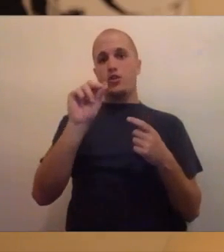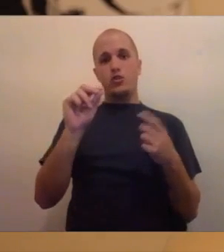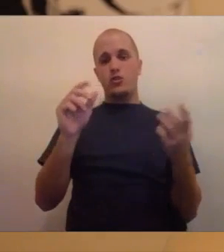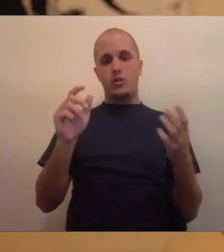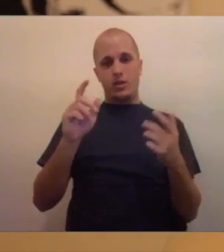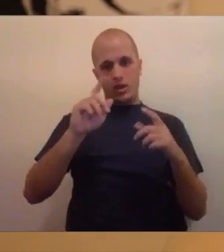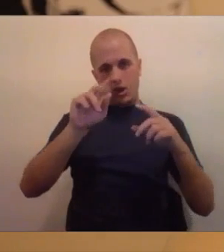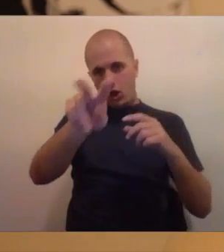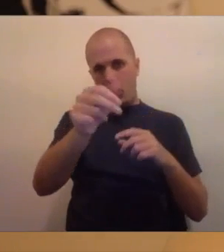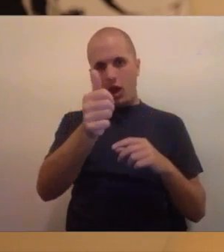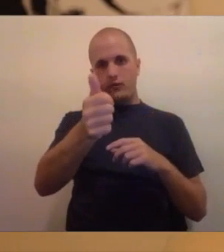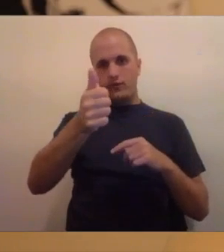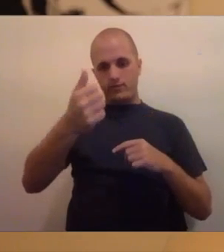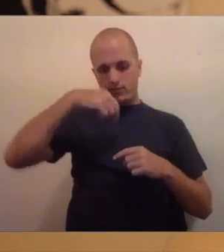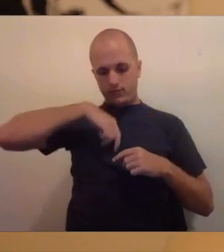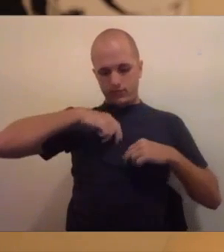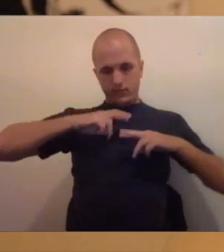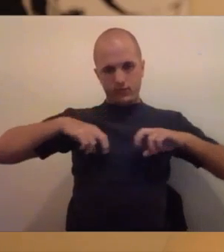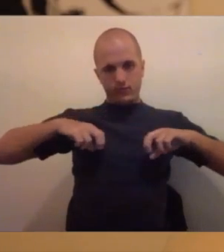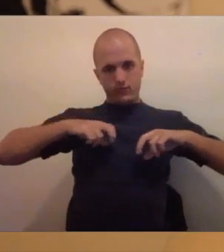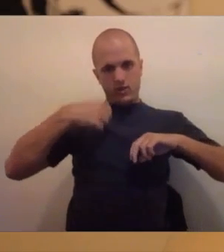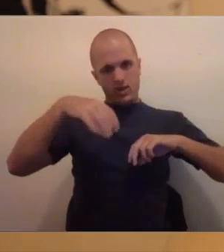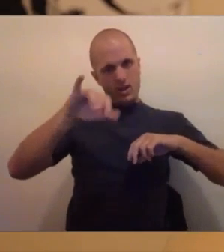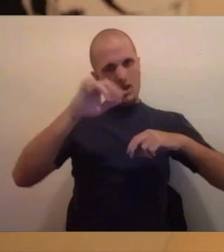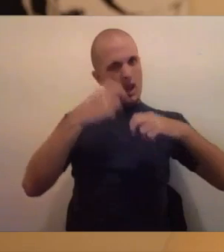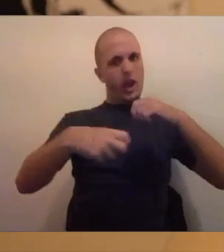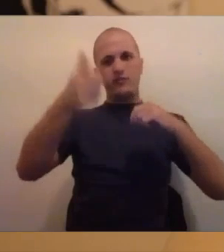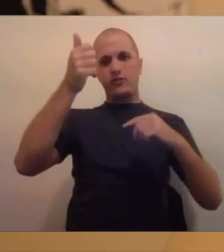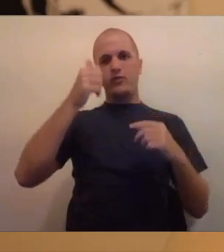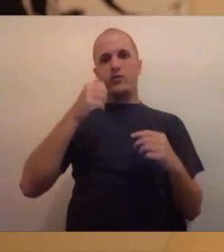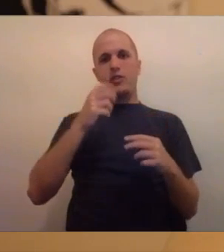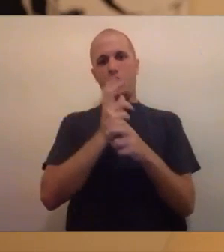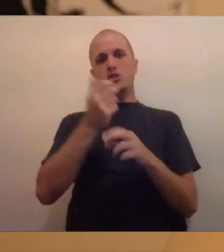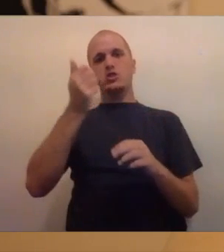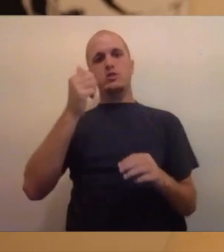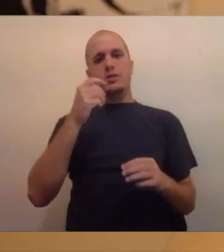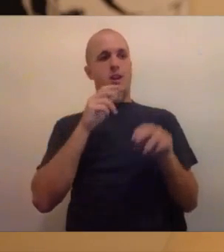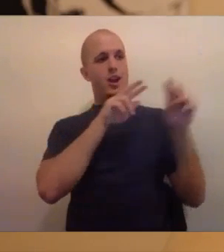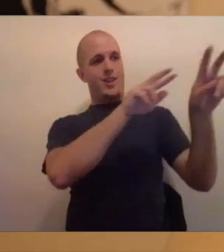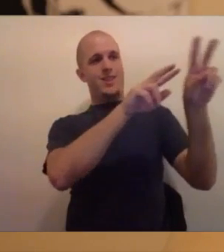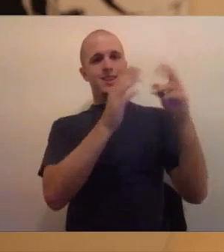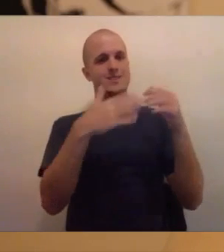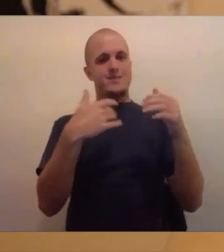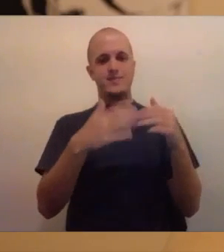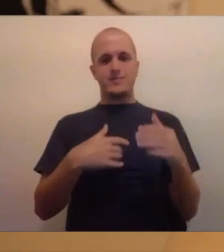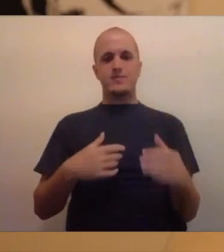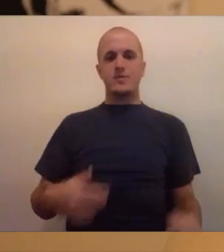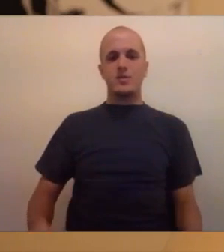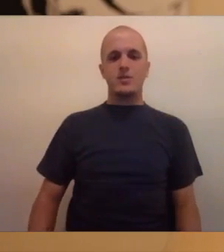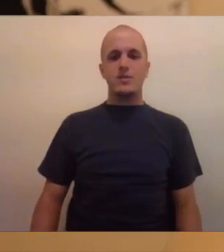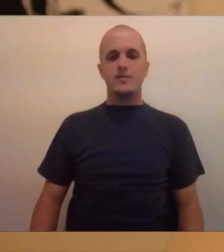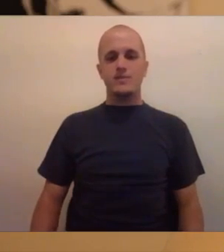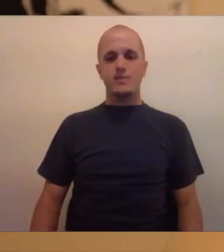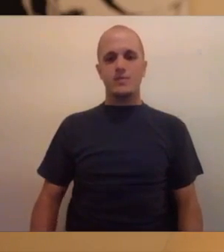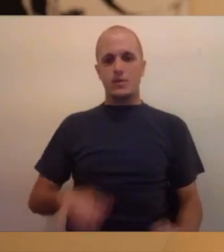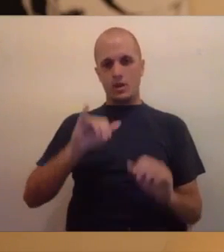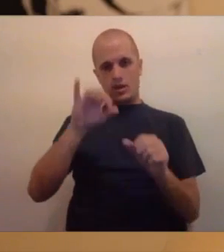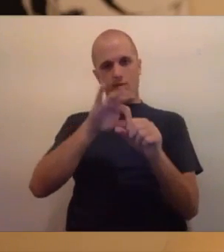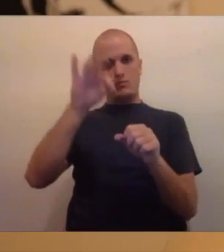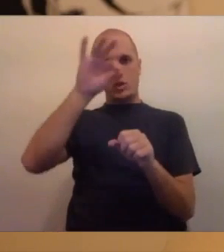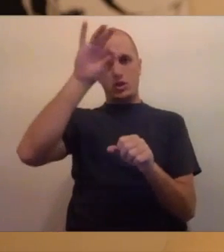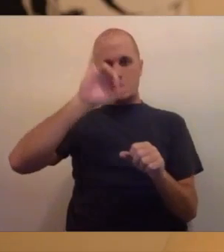is very easy. The most difficult thing to do it, to look at yourself.